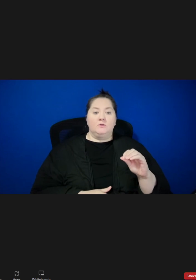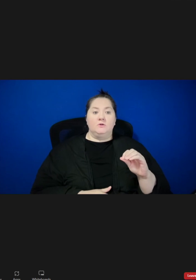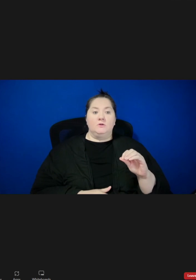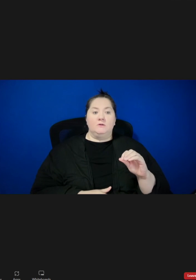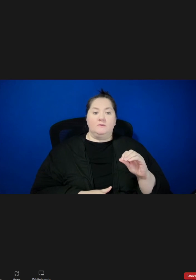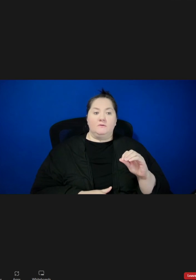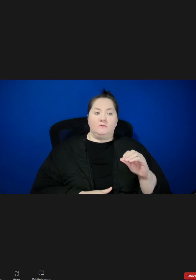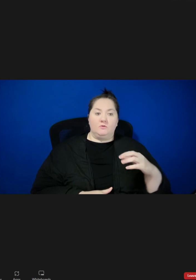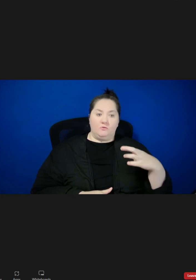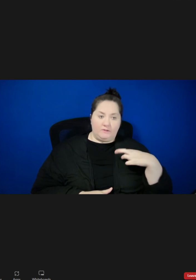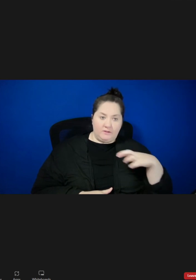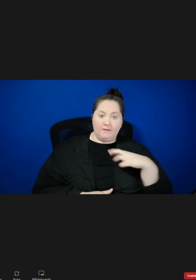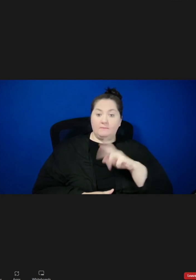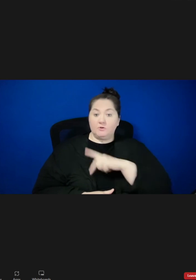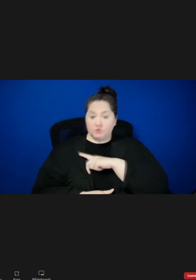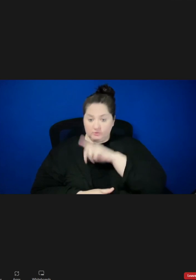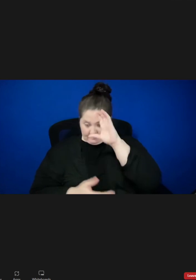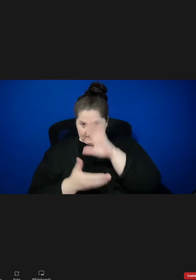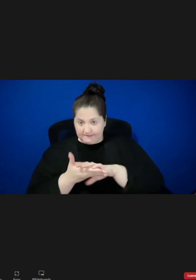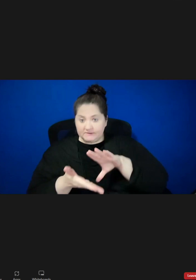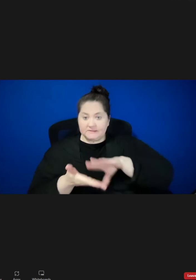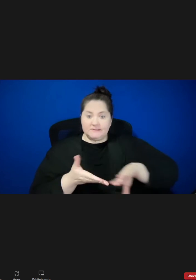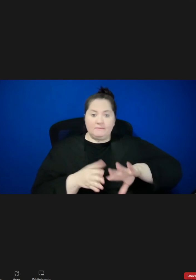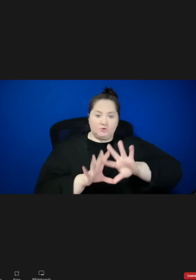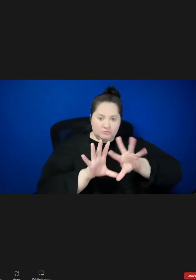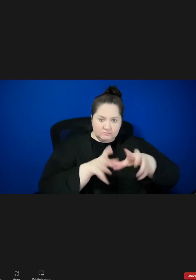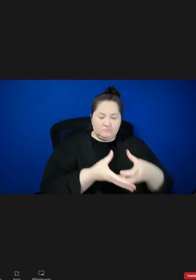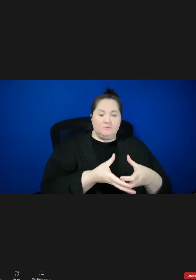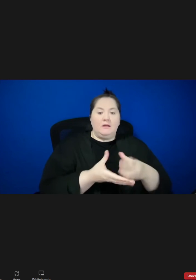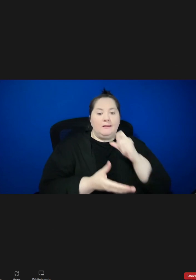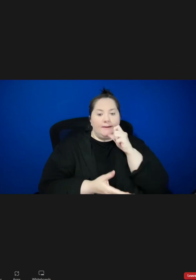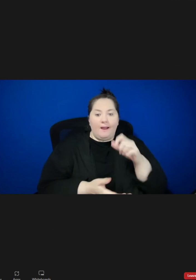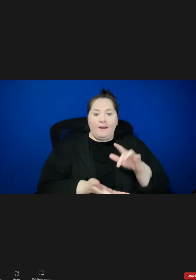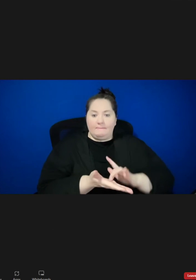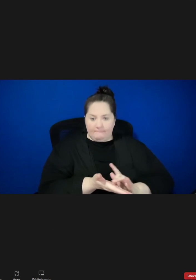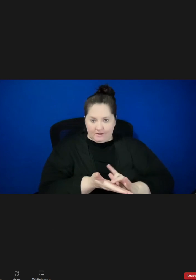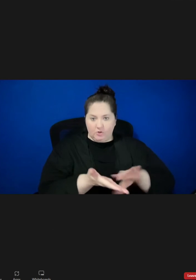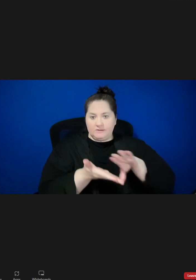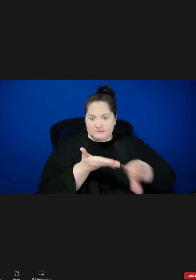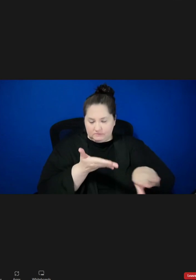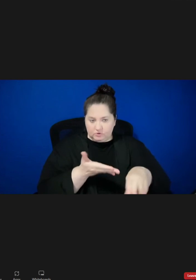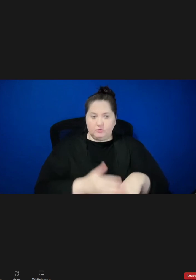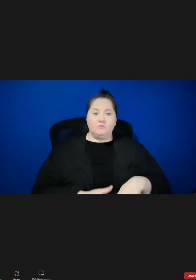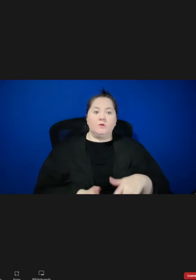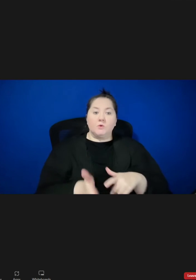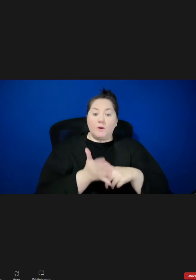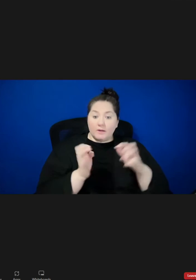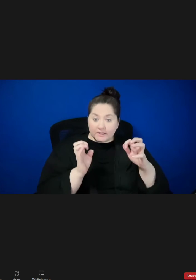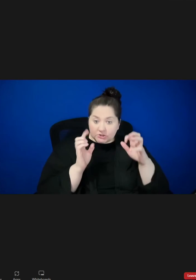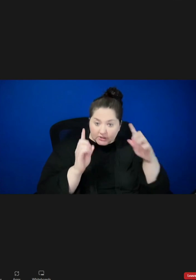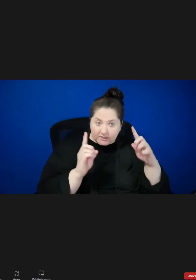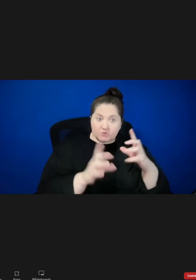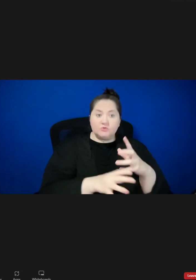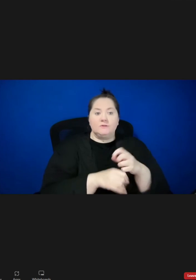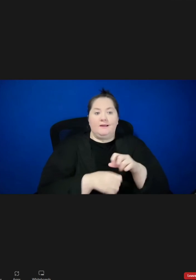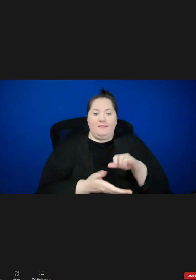exemptions into non-medical exemptions, with required education to obtain the exemption.